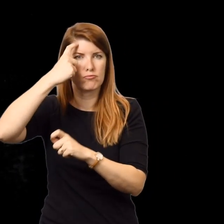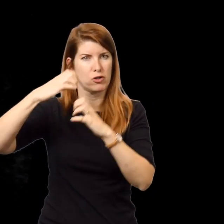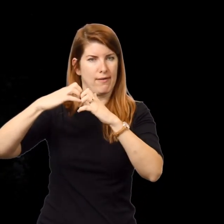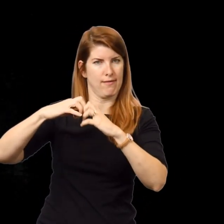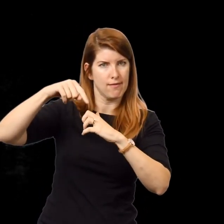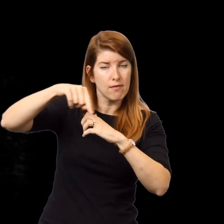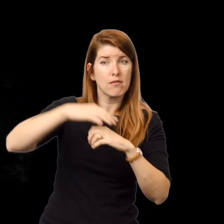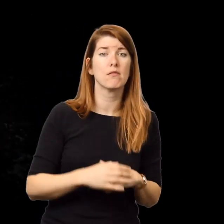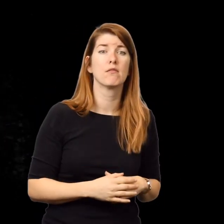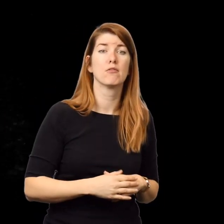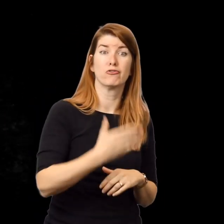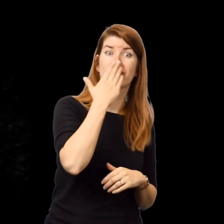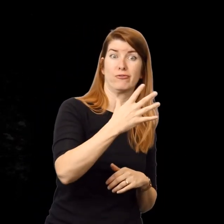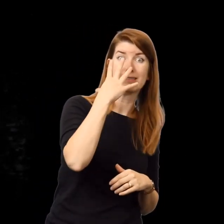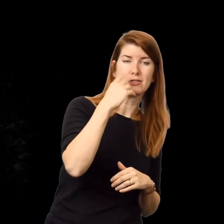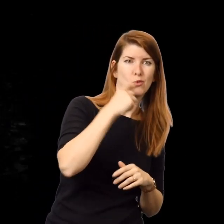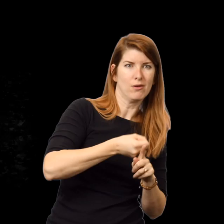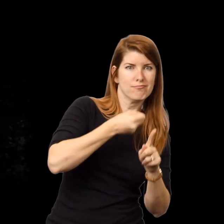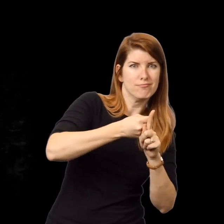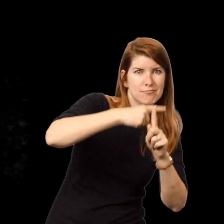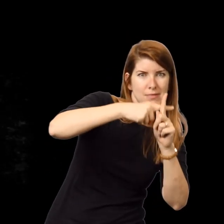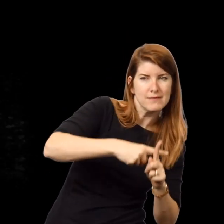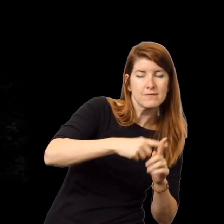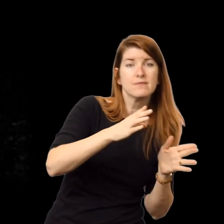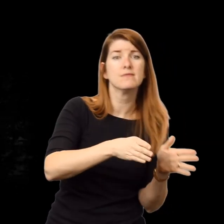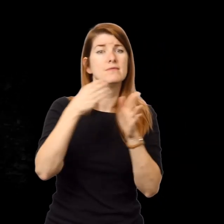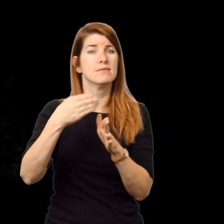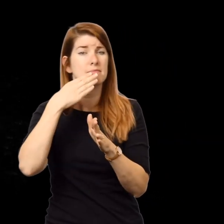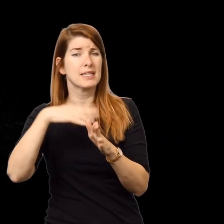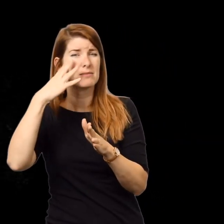Good experiences change it positively, and bad experiences change it negatively.